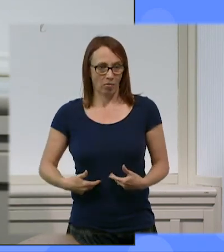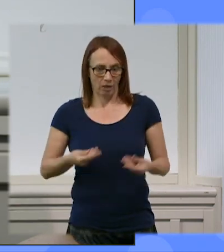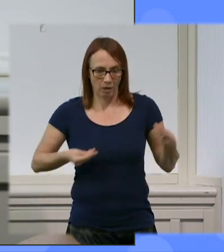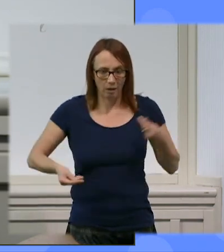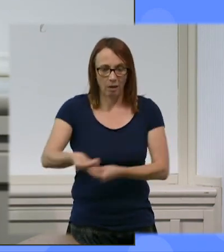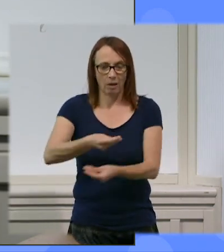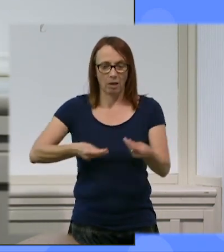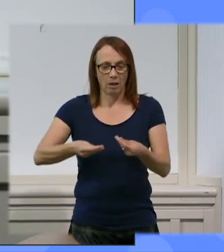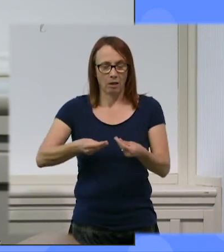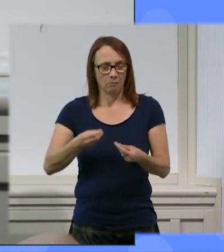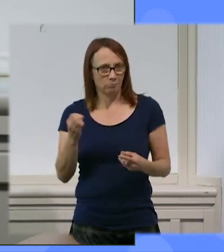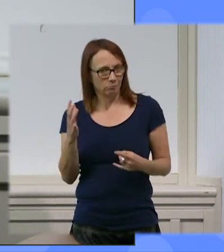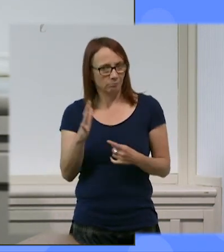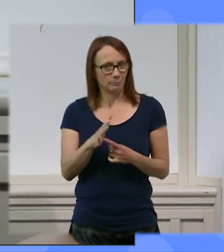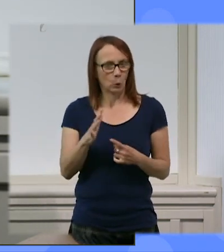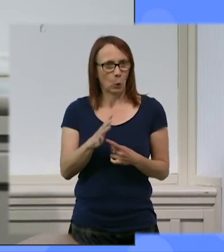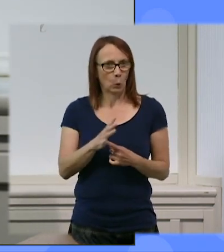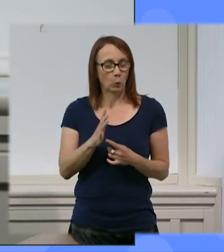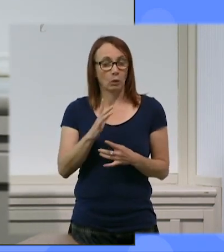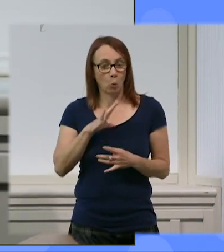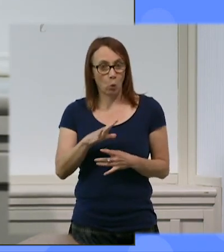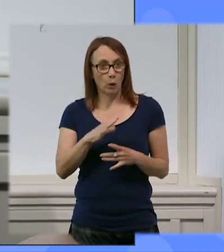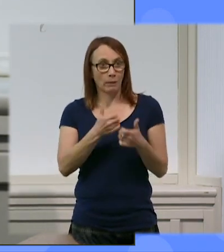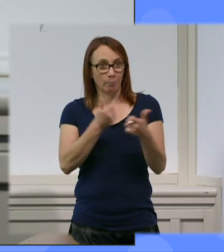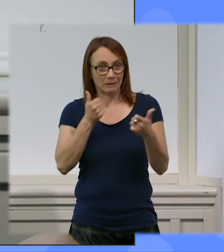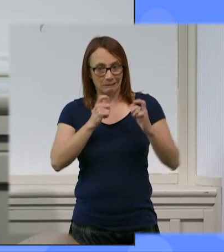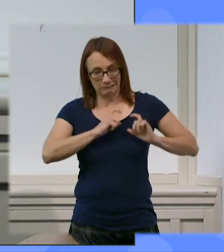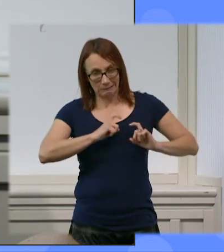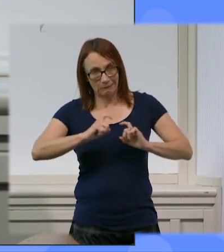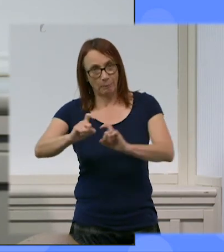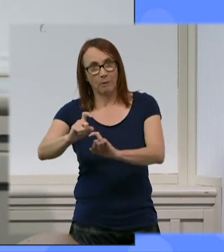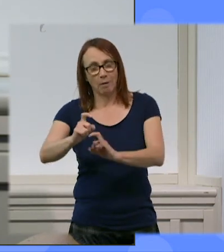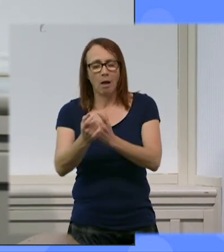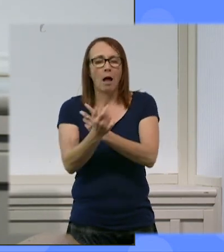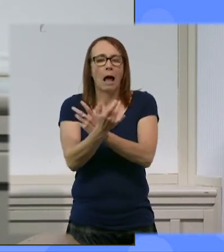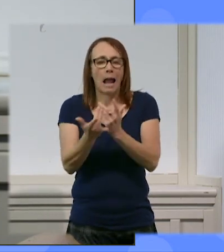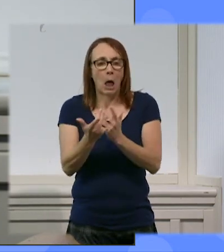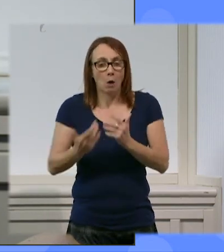absolutely key to what I would see as a sustainable business and there are lots of organizations that do that they just don't get you just don't grab the